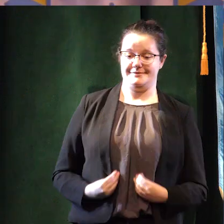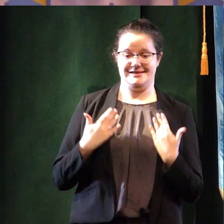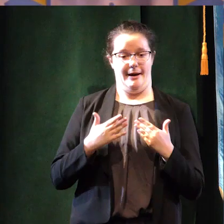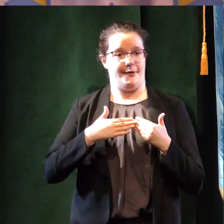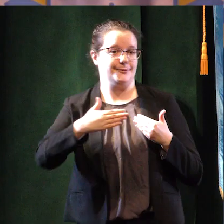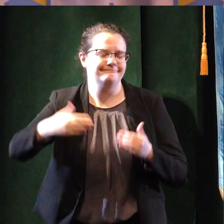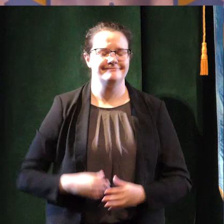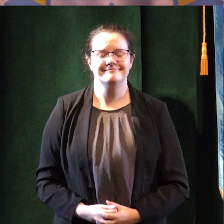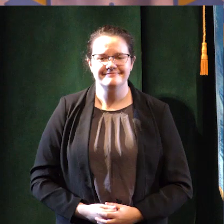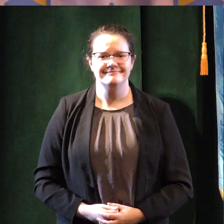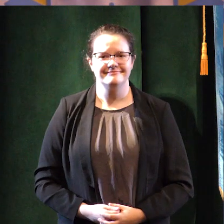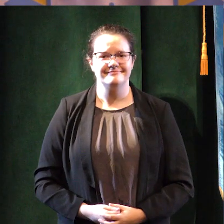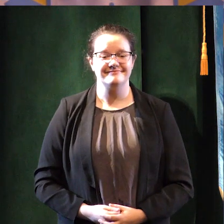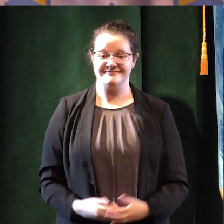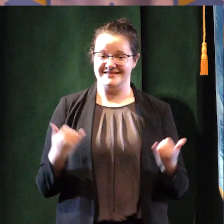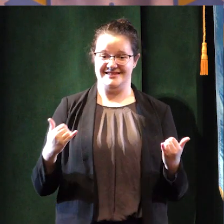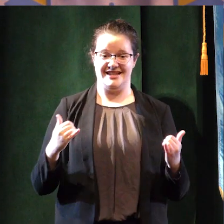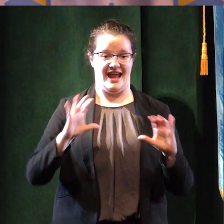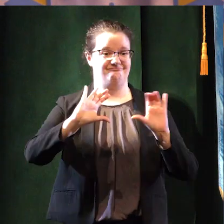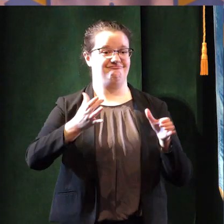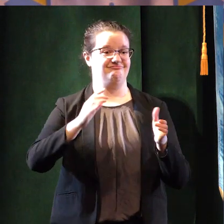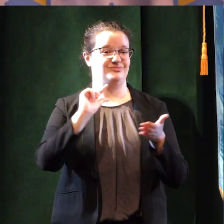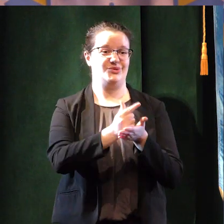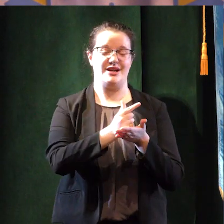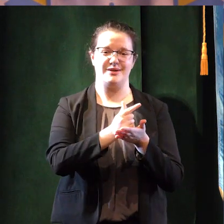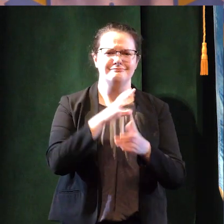today's graduating class includes students from every part of Genesee